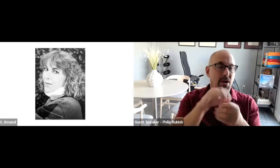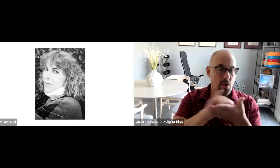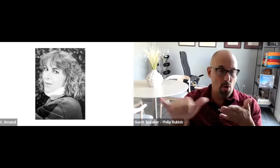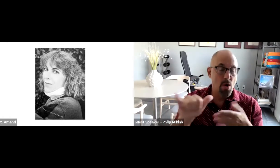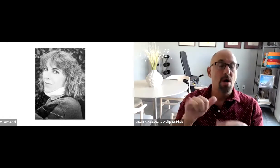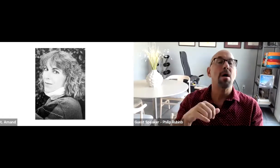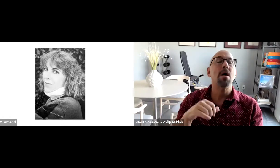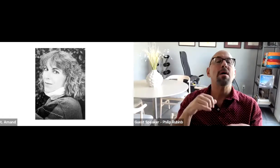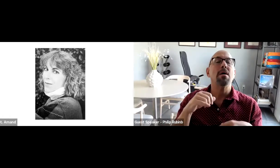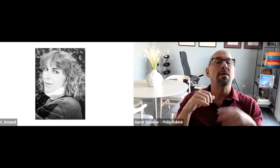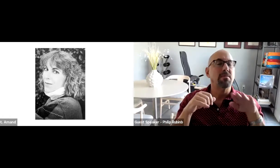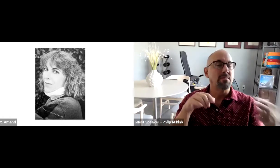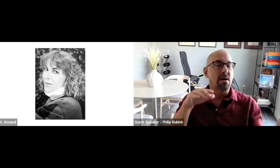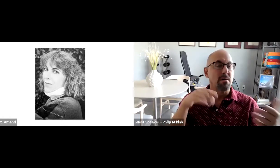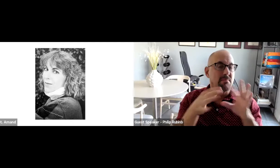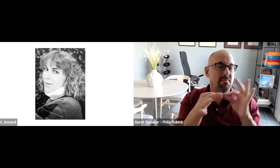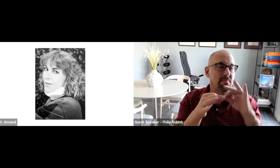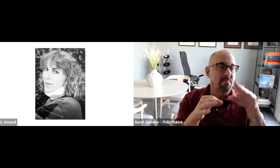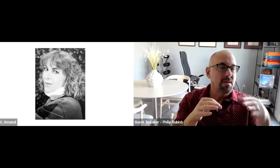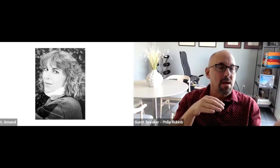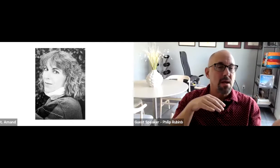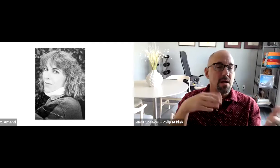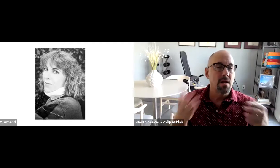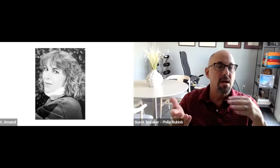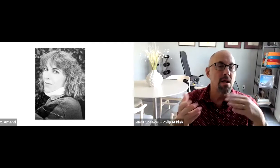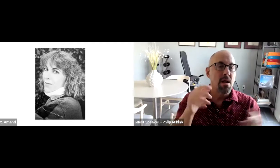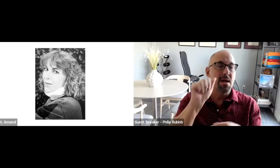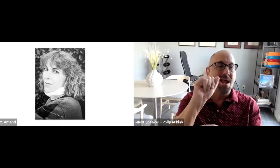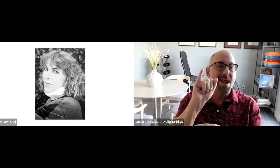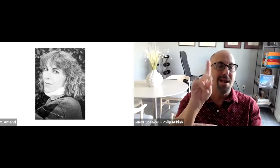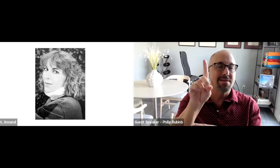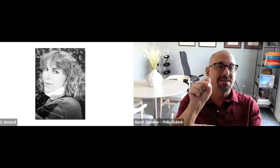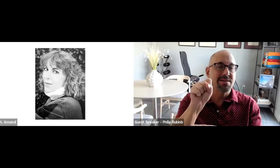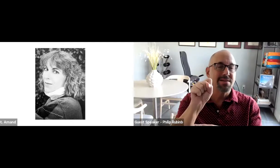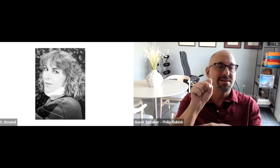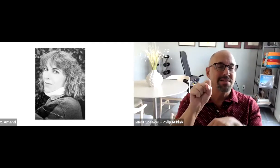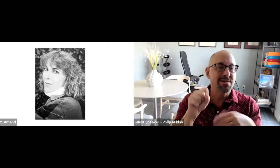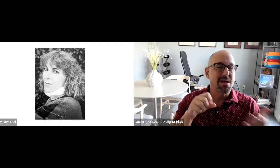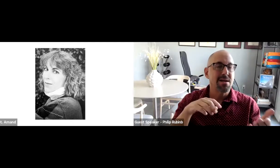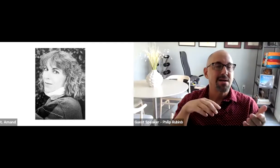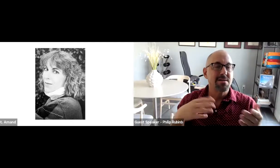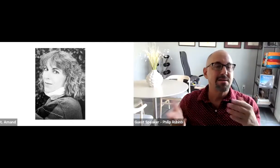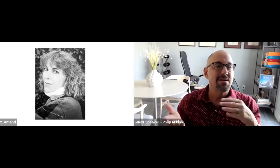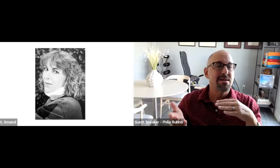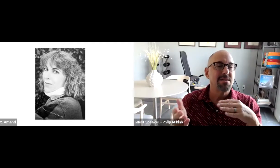Um...so that was a good experience he had in New York,